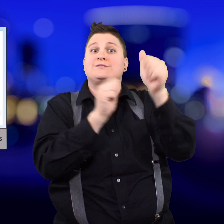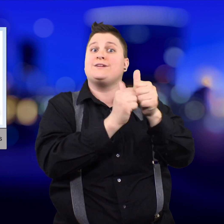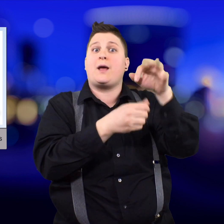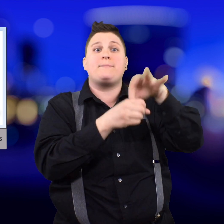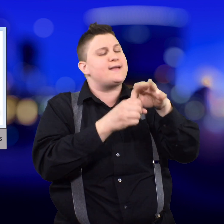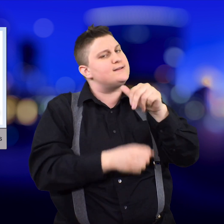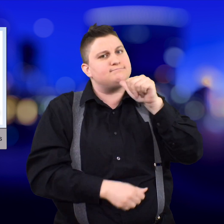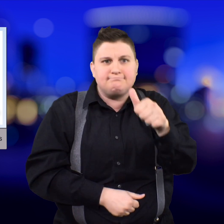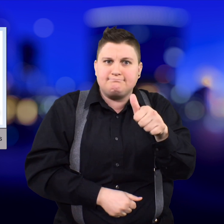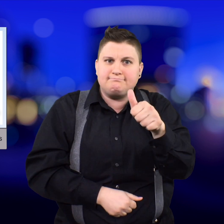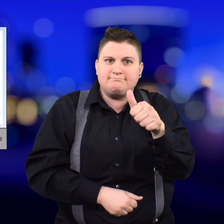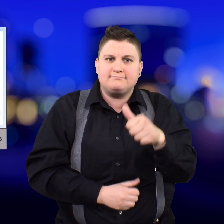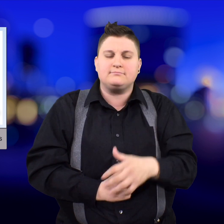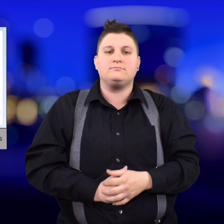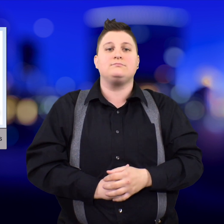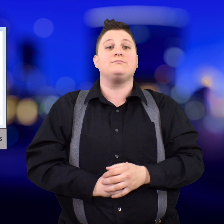the Trump campaign.